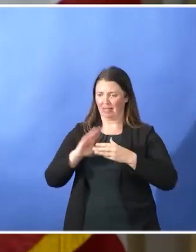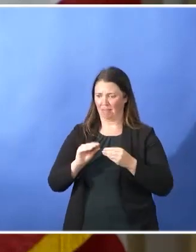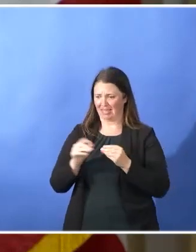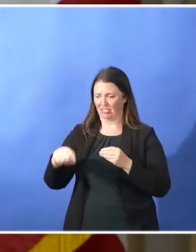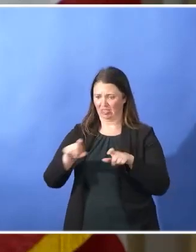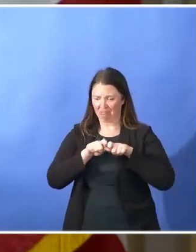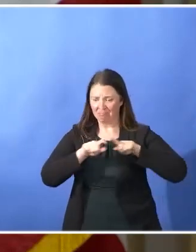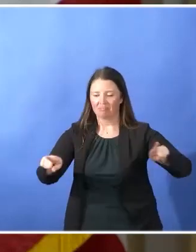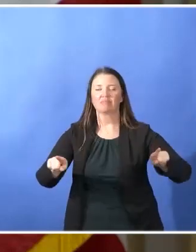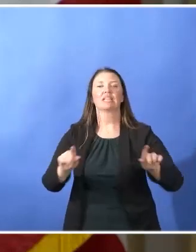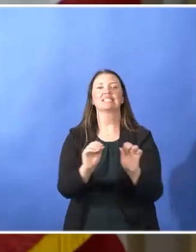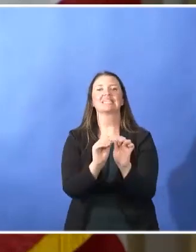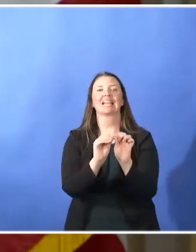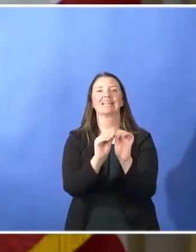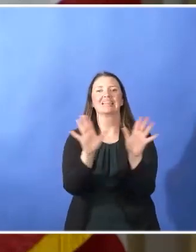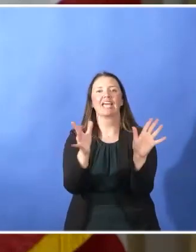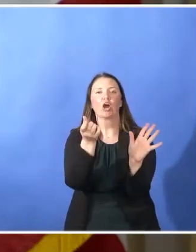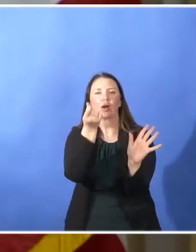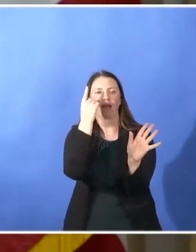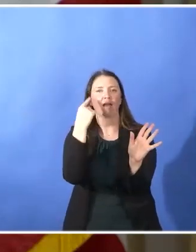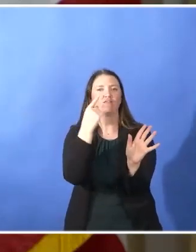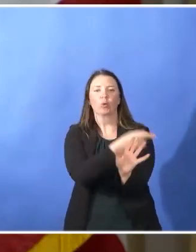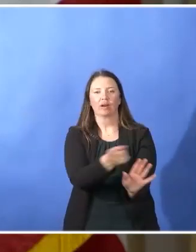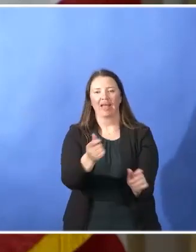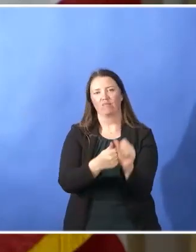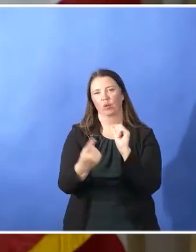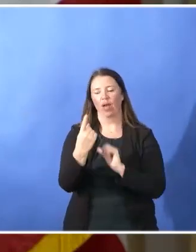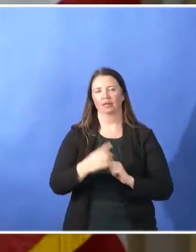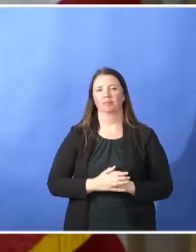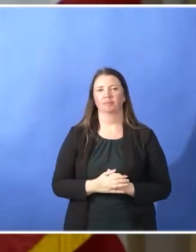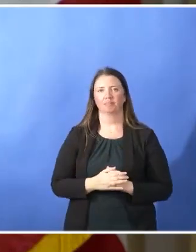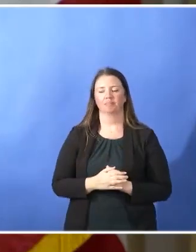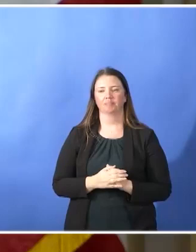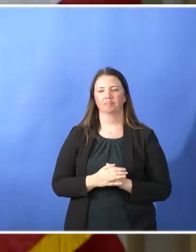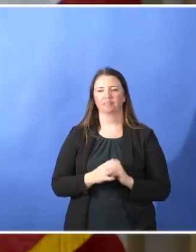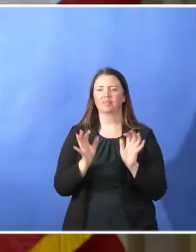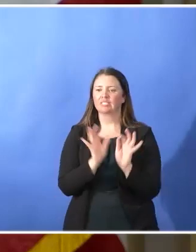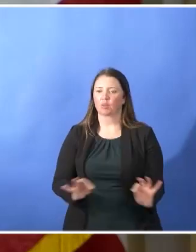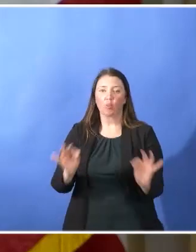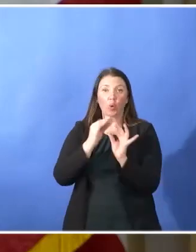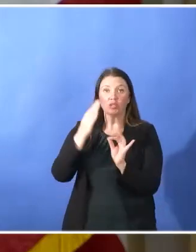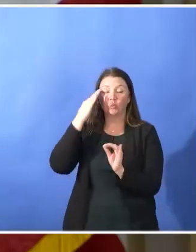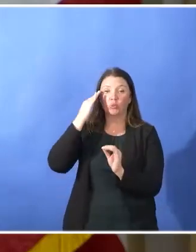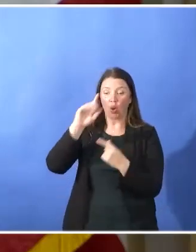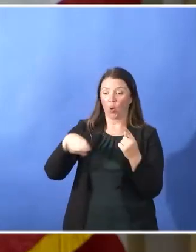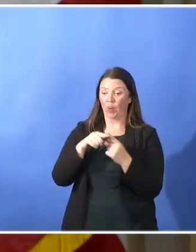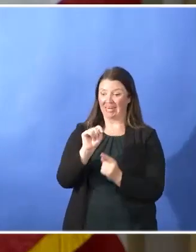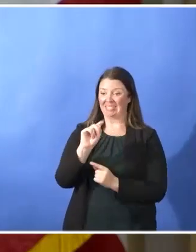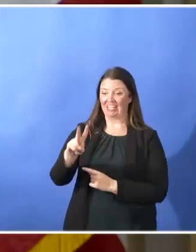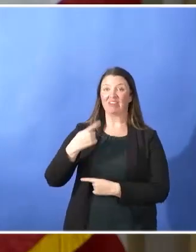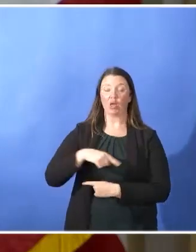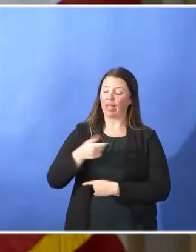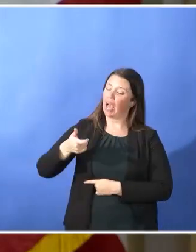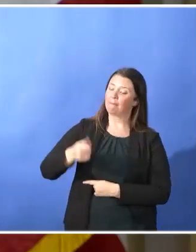IMPORTANT TO KNOW THAT WHEN WE TURN ON OUR TELEVISION SCREENS TO GET INFORMATION ABOUT AN IMPENDING WEATHER EVENT OR OTHER DISASTER, THERE IS A RECORDED EAS MESSAGE AND A TEXT